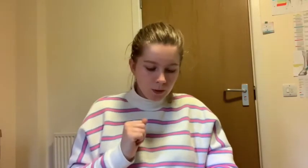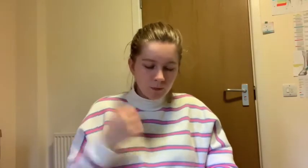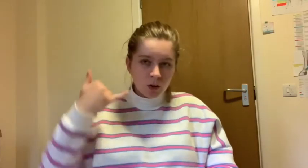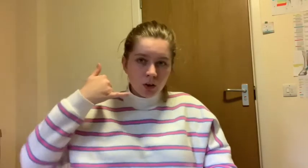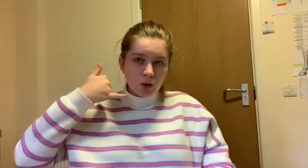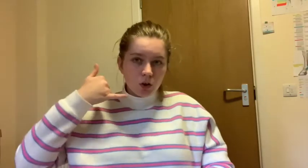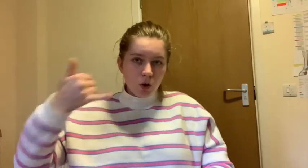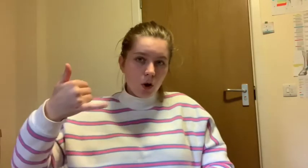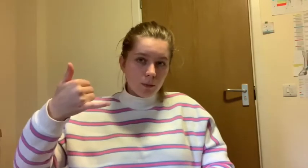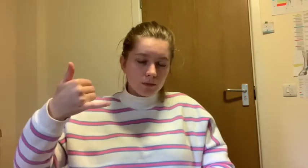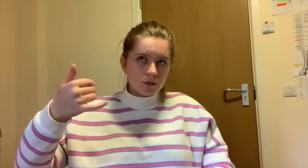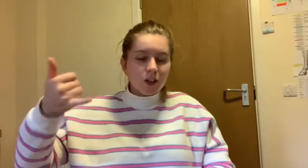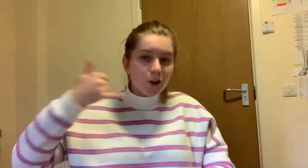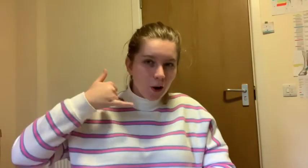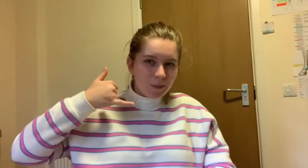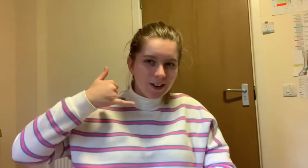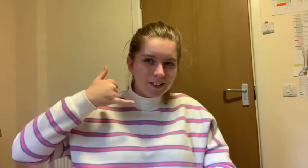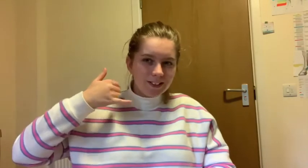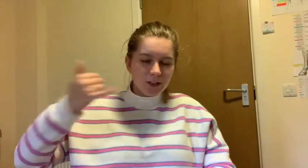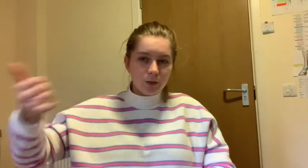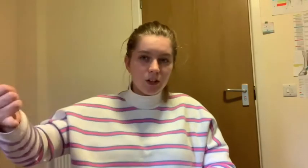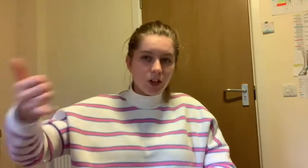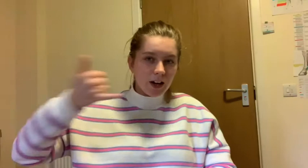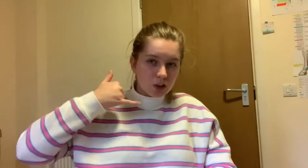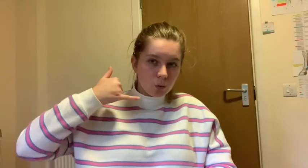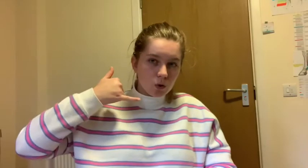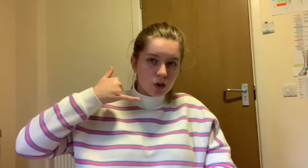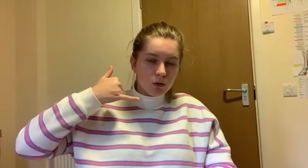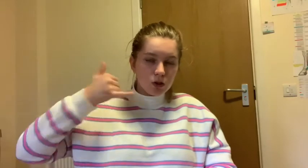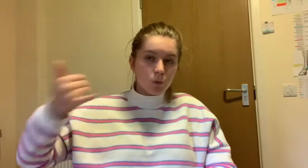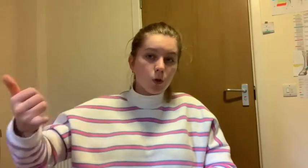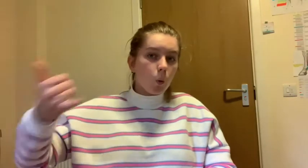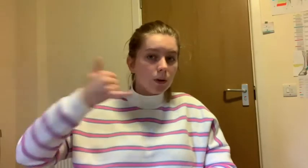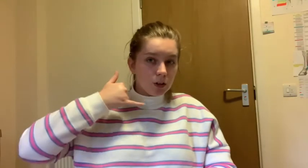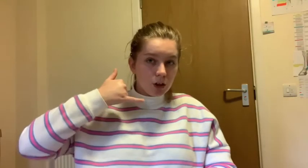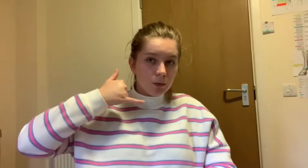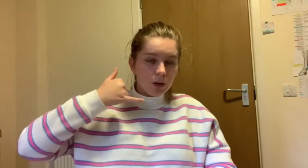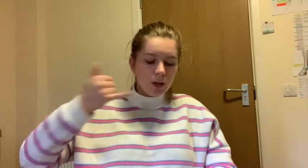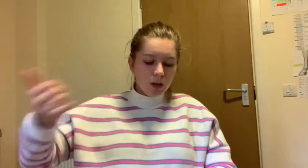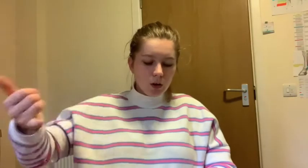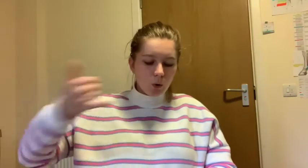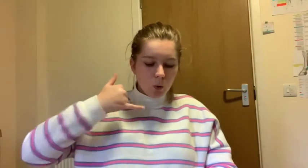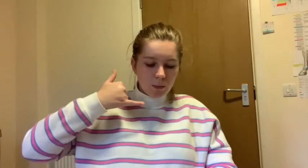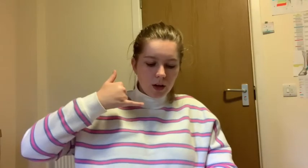"Call me" so bring your hand towards you because someone is calling you. "Call me"